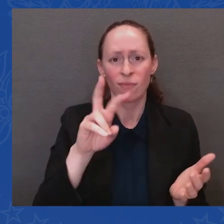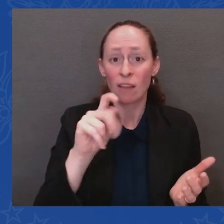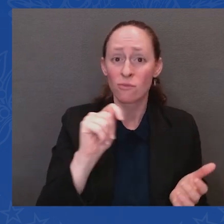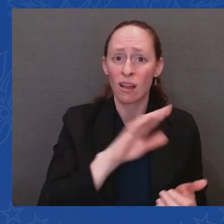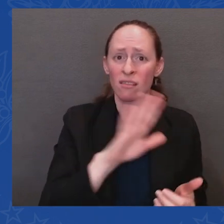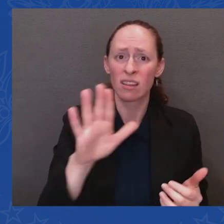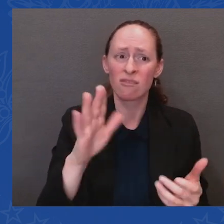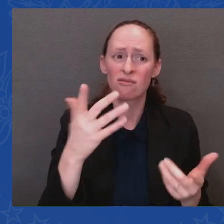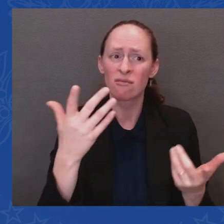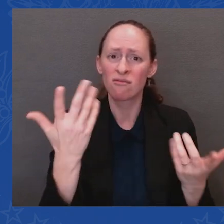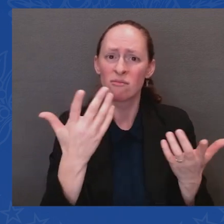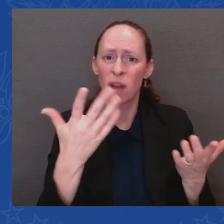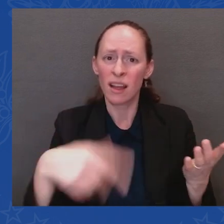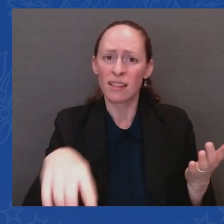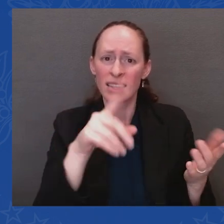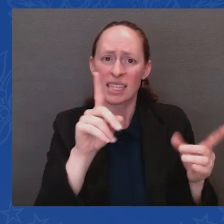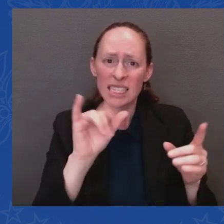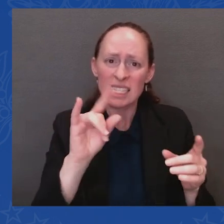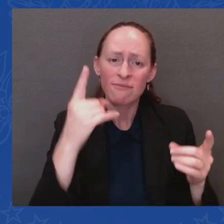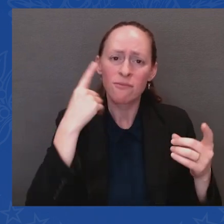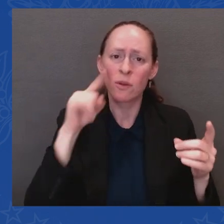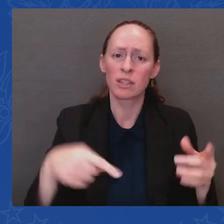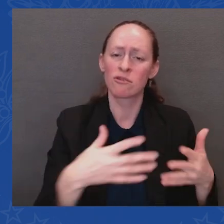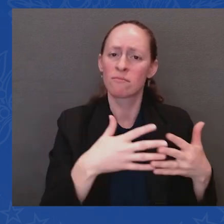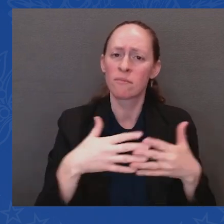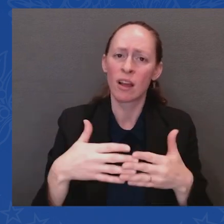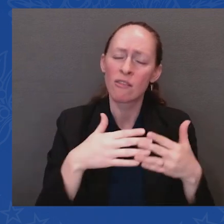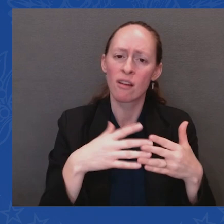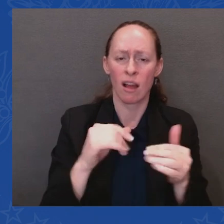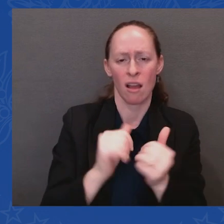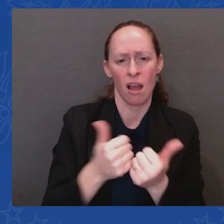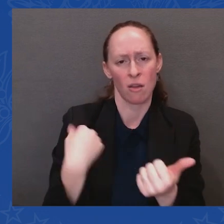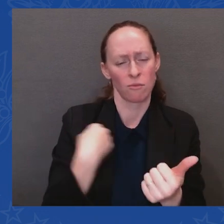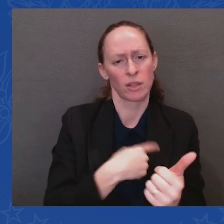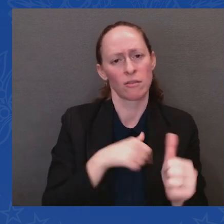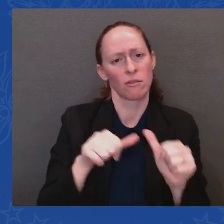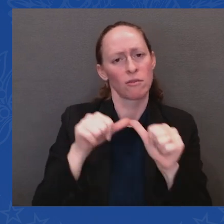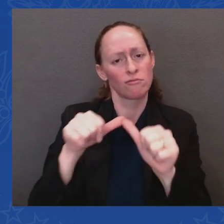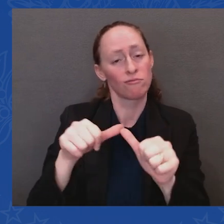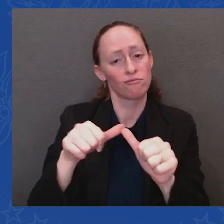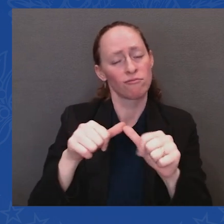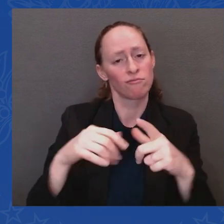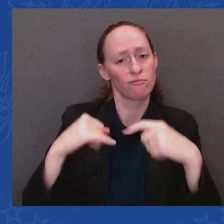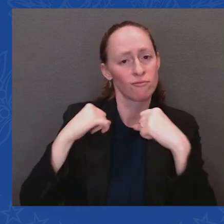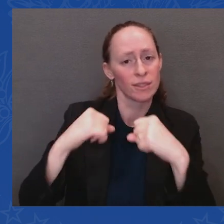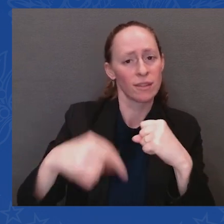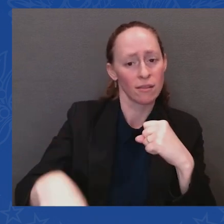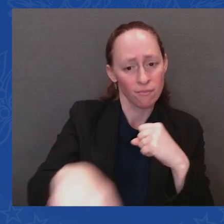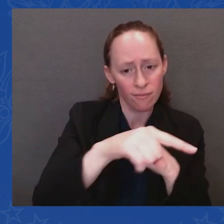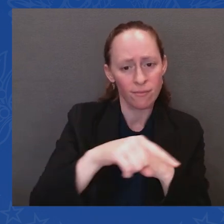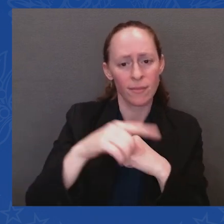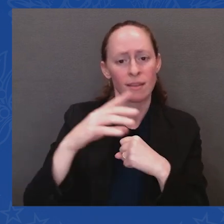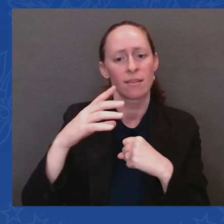and the many long struggles of maintaining our freedom to honor our brave fighting men and women who,